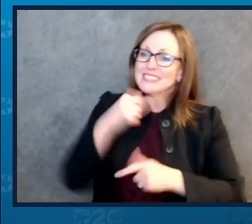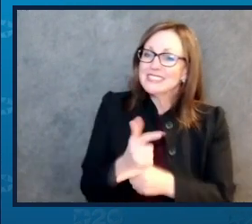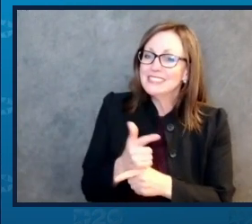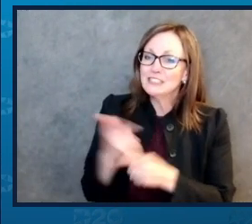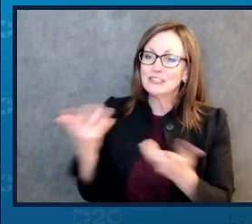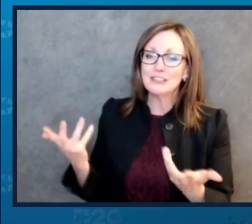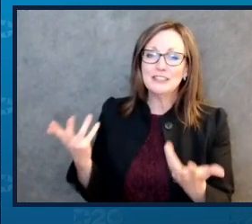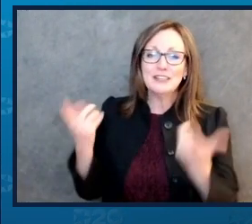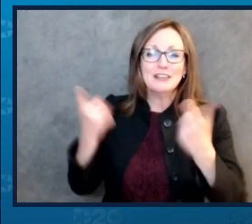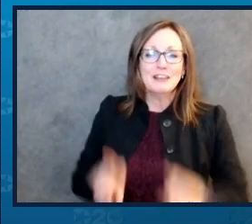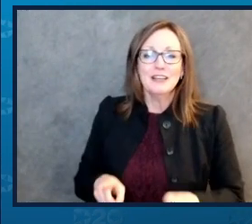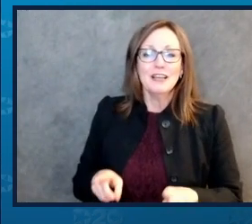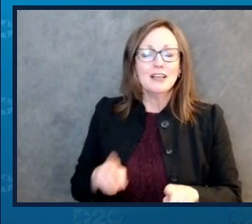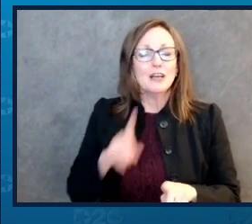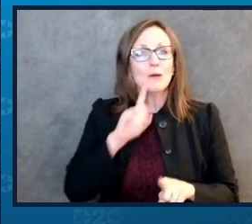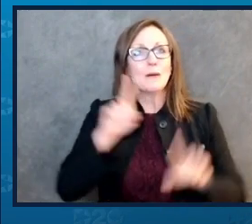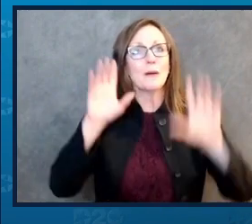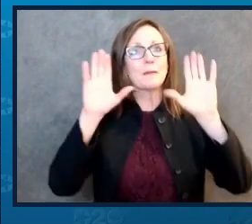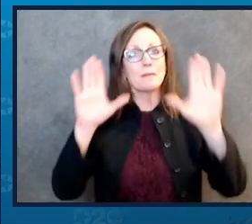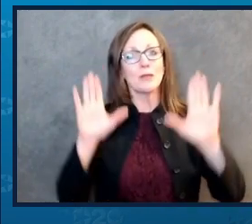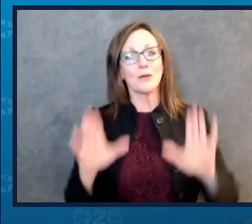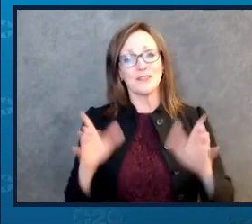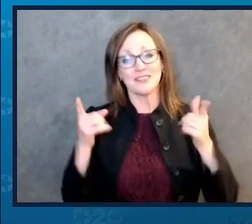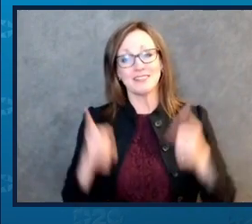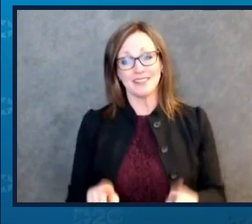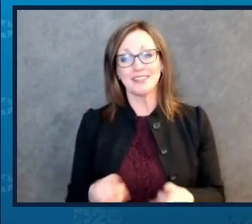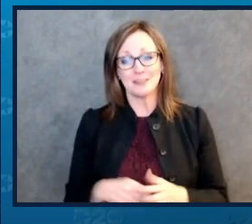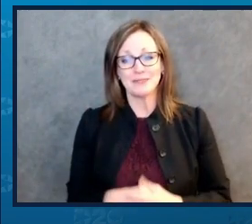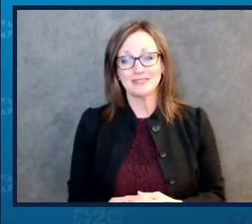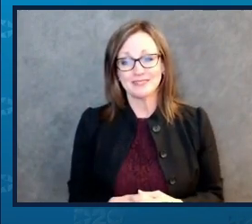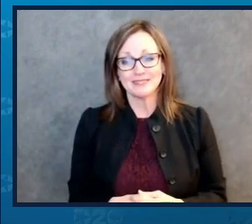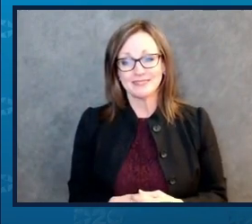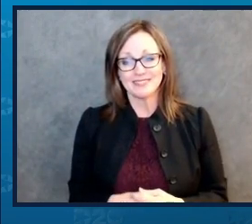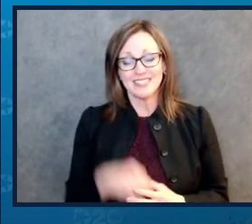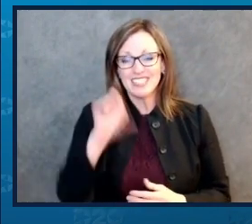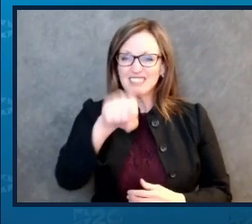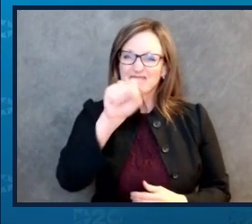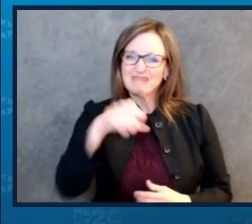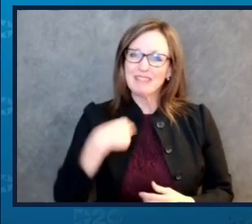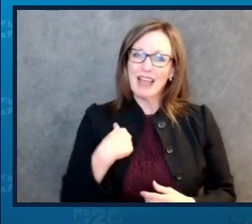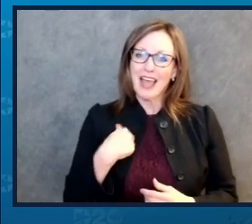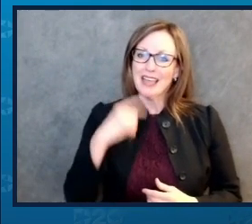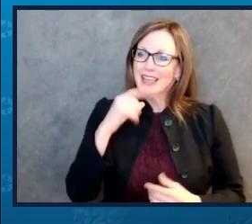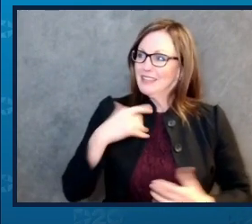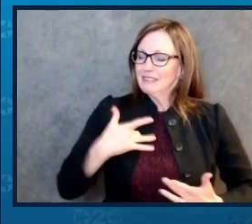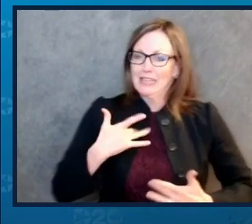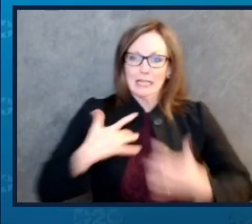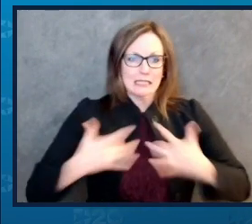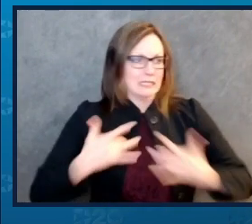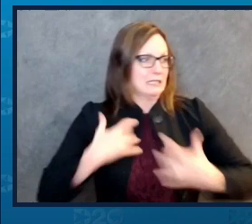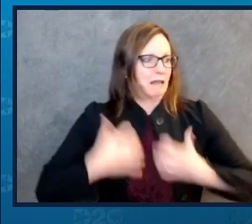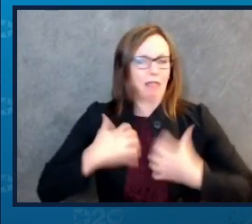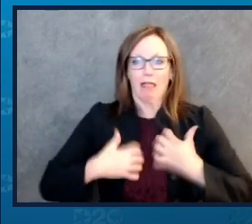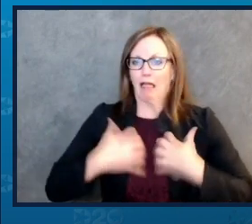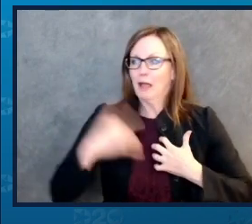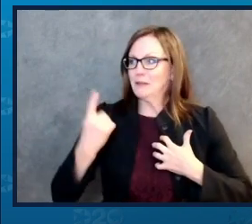MIRACLE. [SPEAKING IN NATIVE TONGUE]